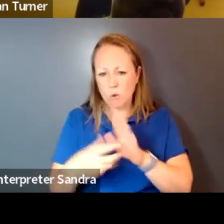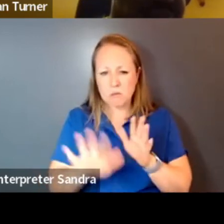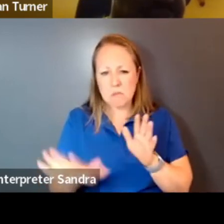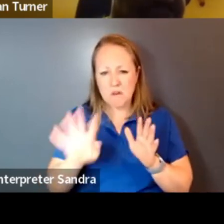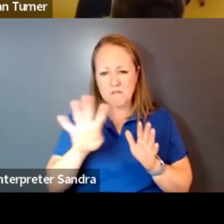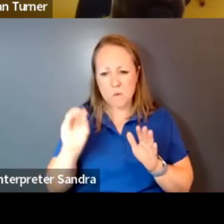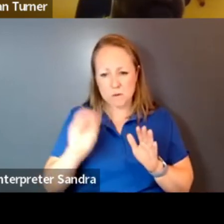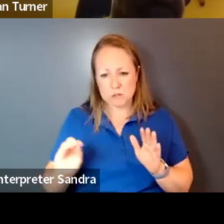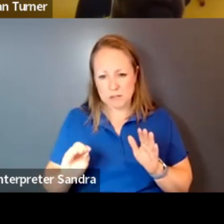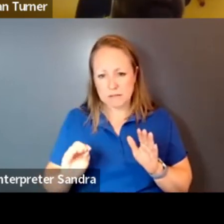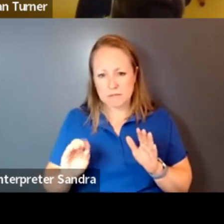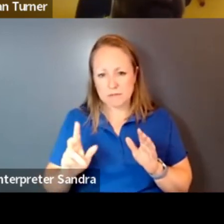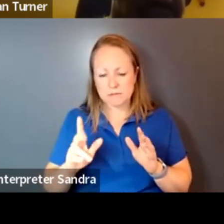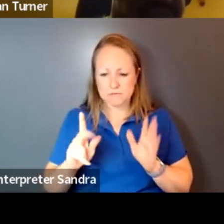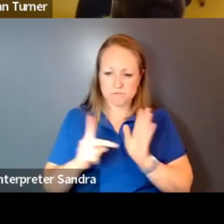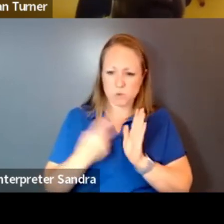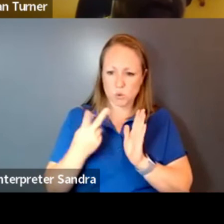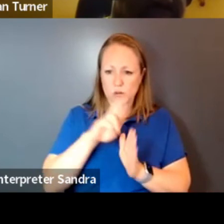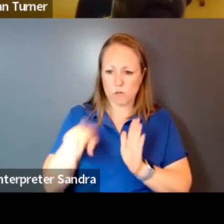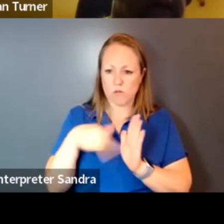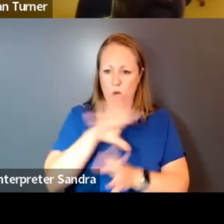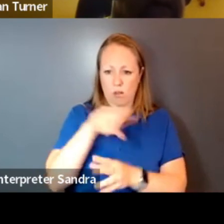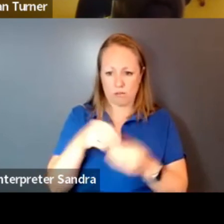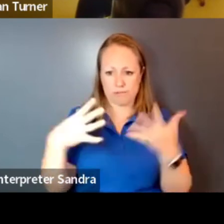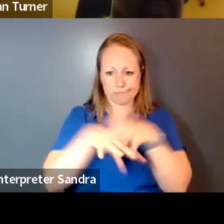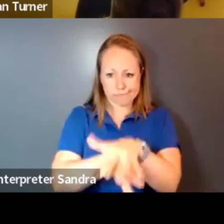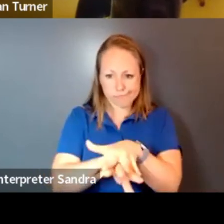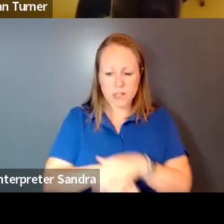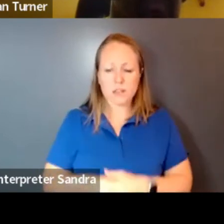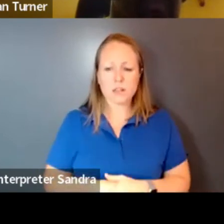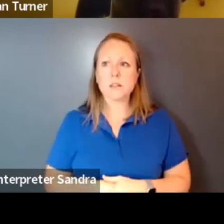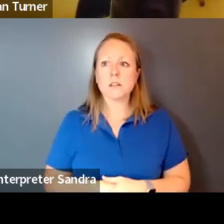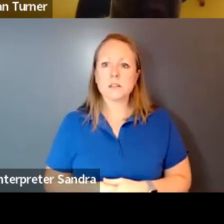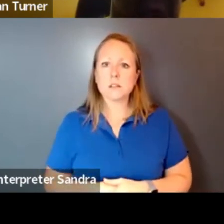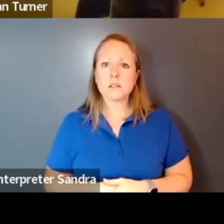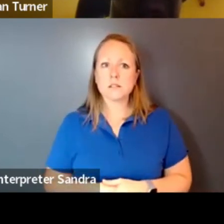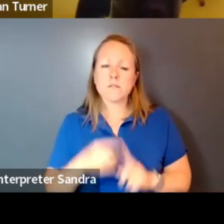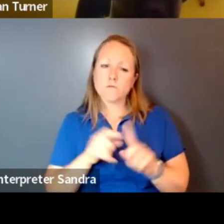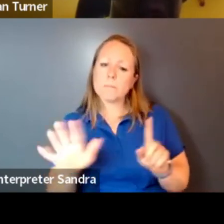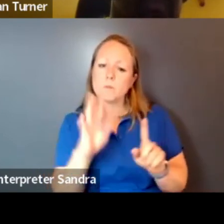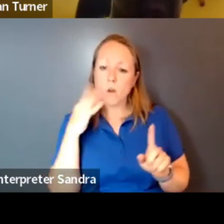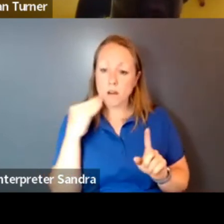you, it's a dual role. In your experience, can a case manager